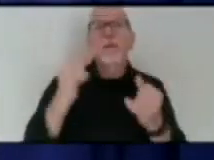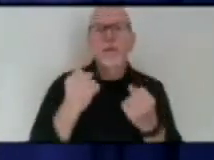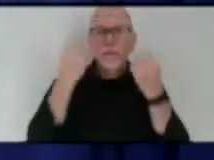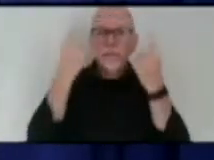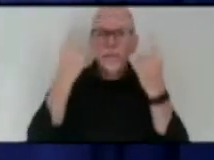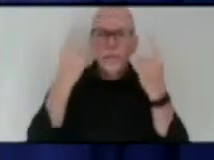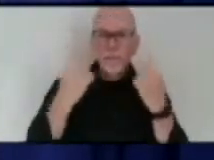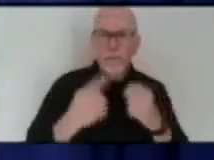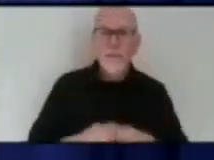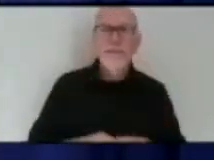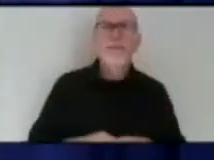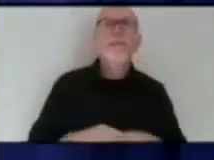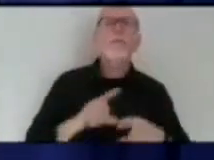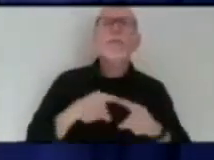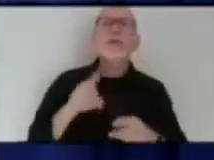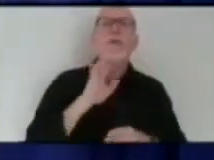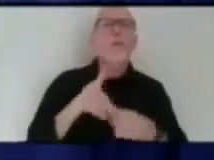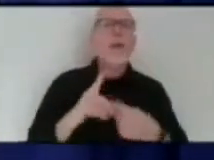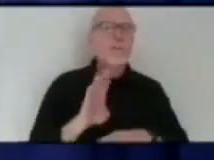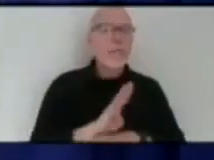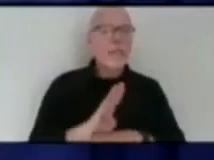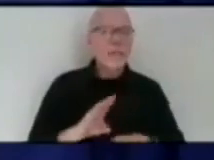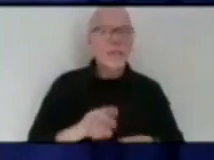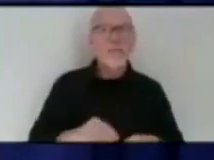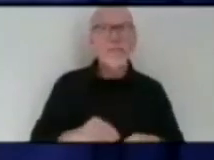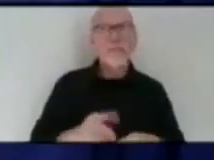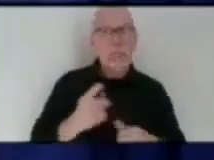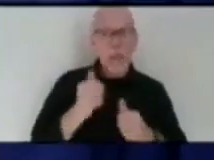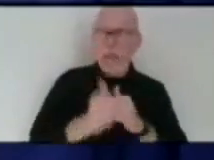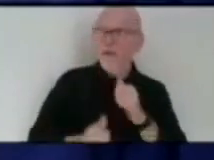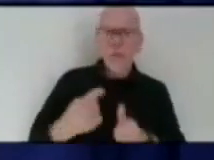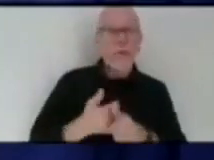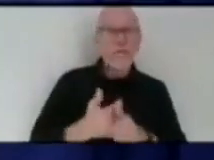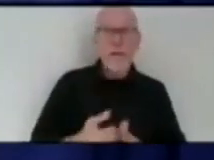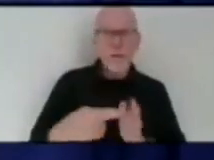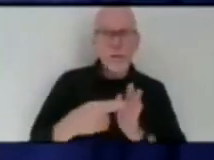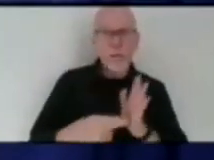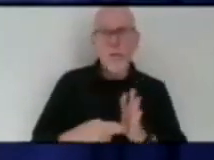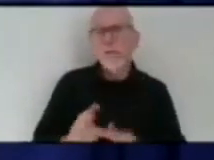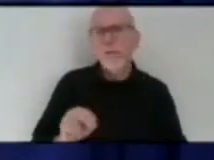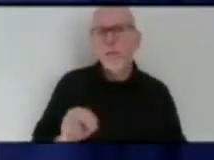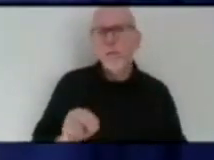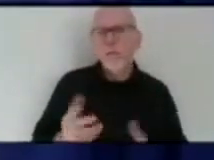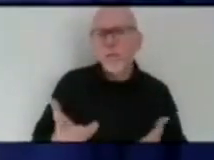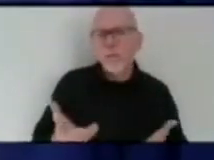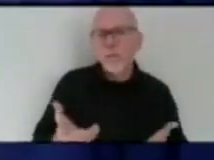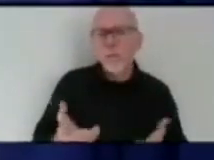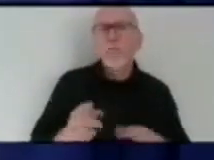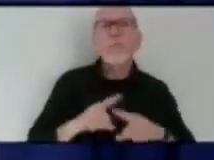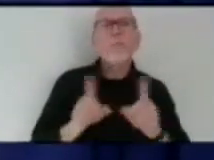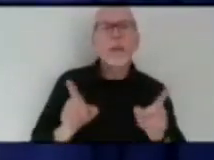businesses, I don't want to say everyone is playing by the rules in the in the business community. But for the most part, what what we're concerned